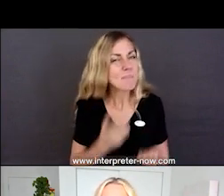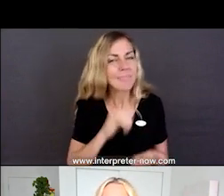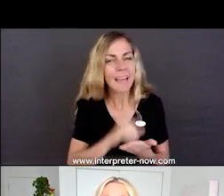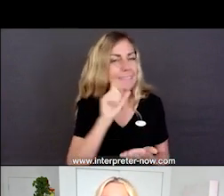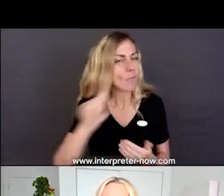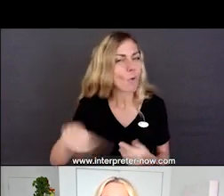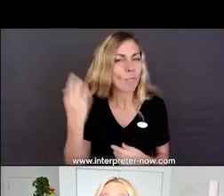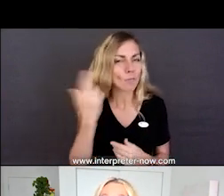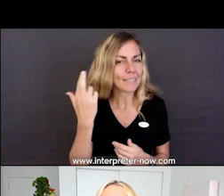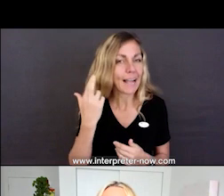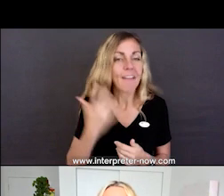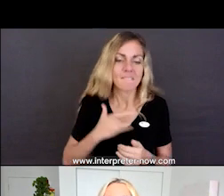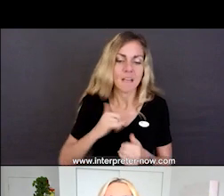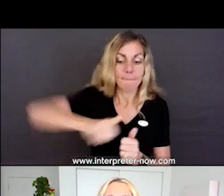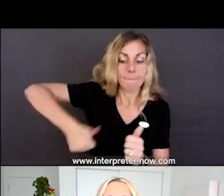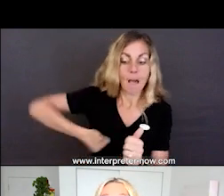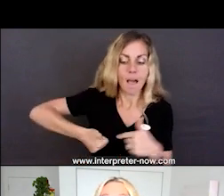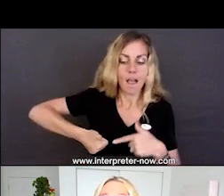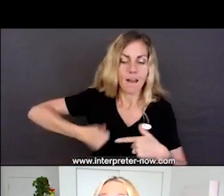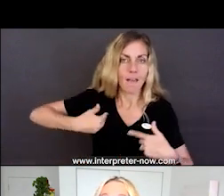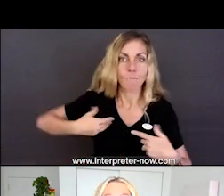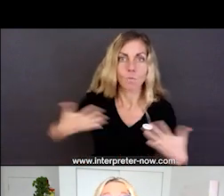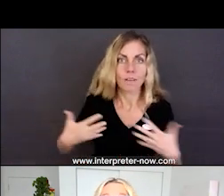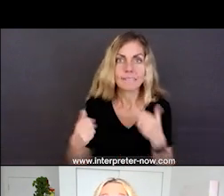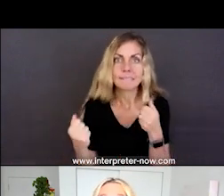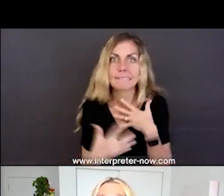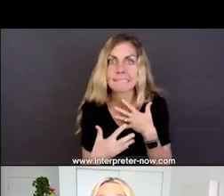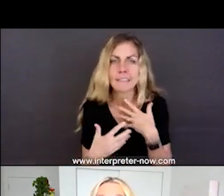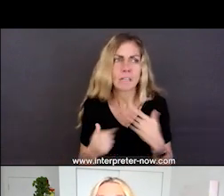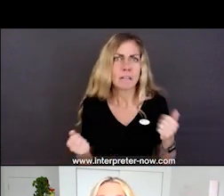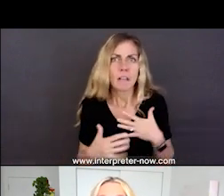That behind that is a fear: a fear of saying or doing the wrong thing.